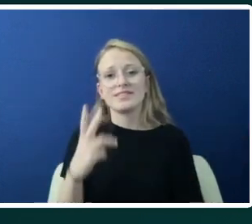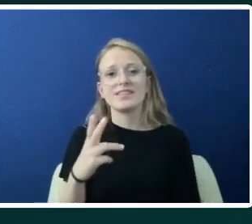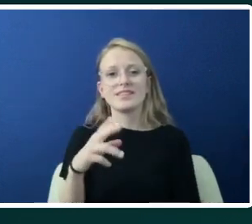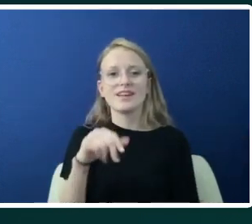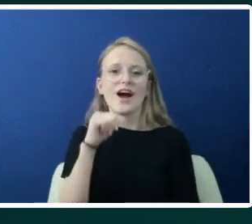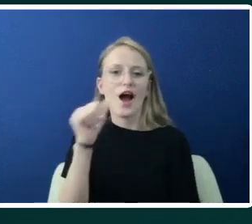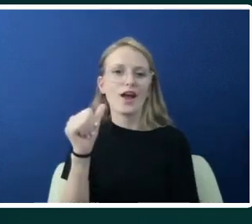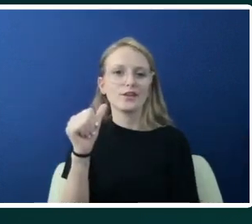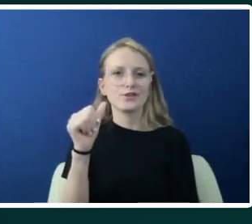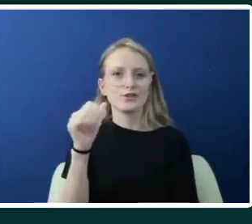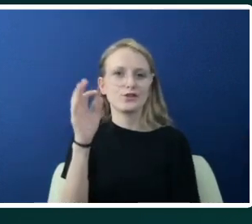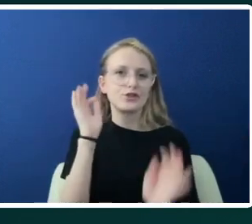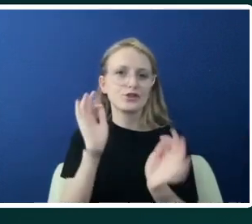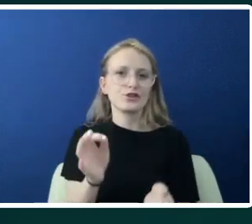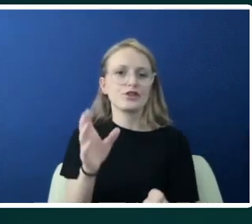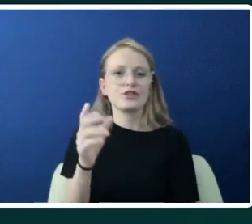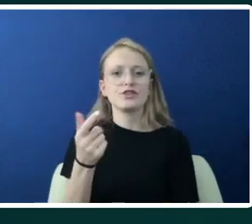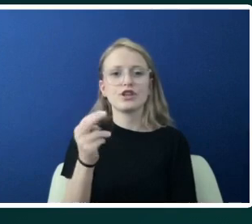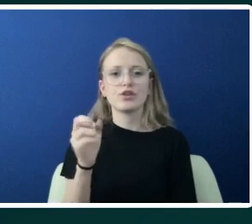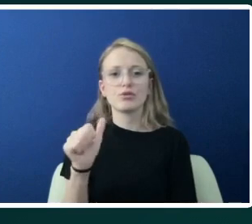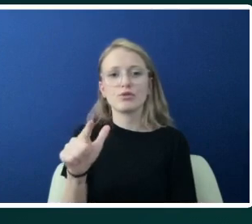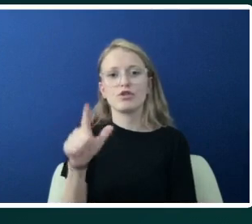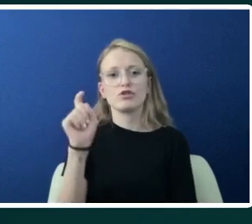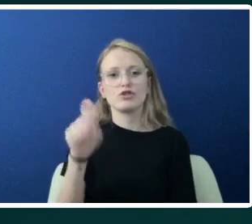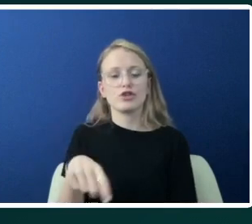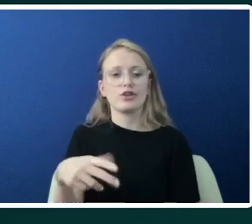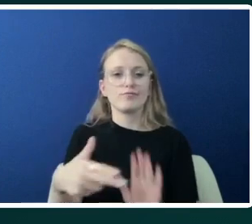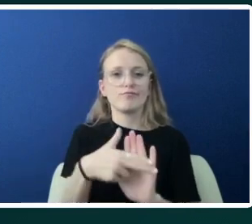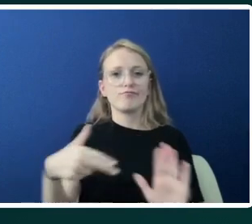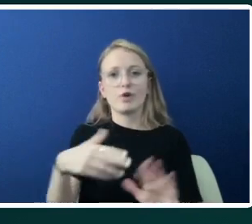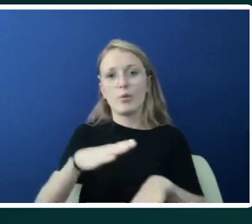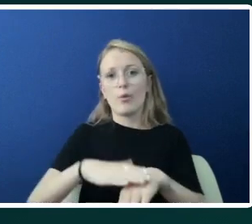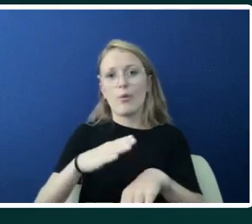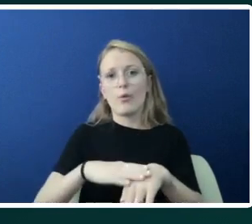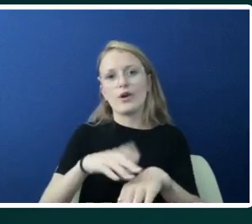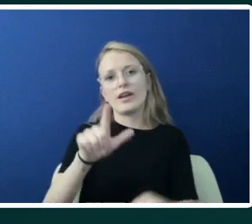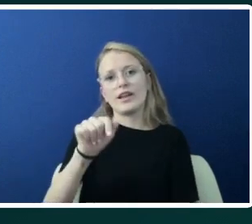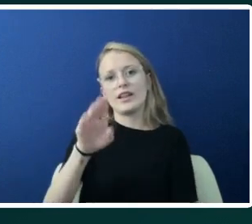label on social media platforms. There's a -- we've got school districts including LAUSD,